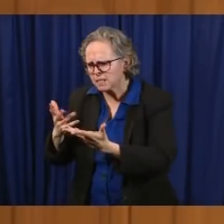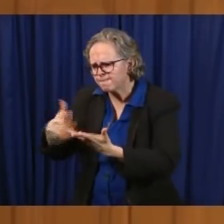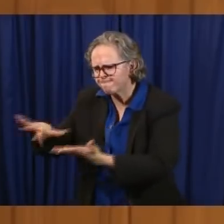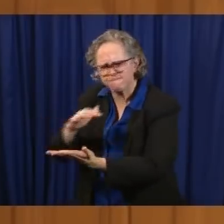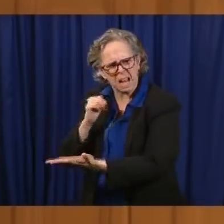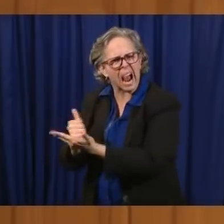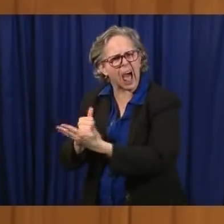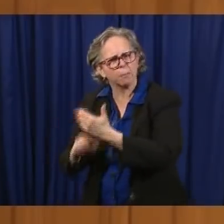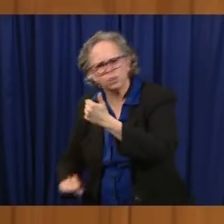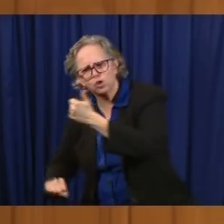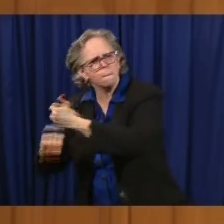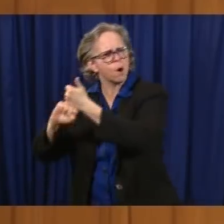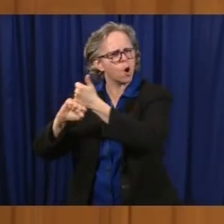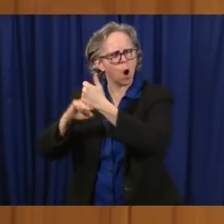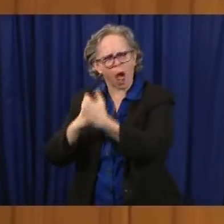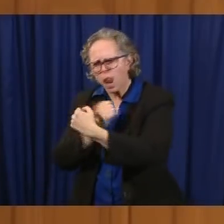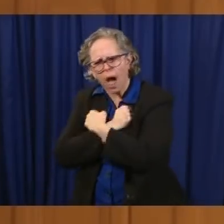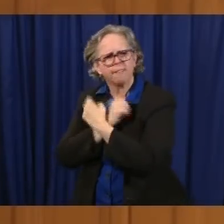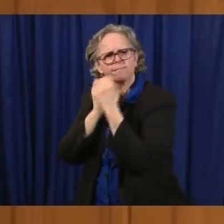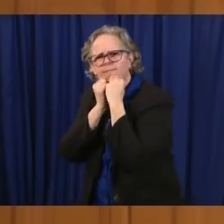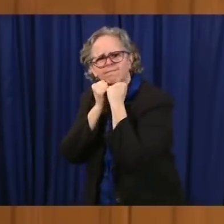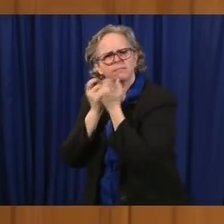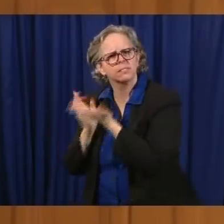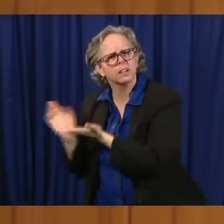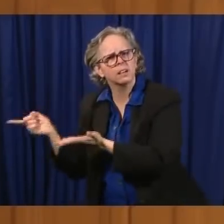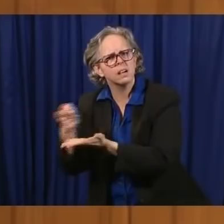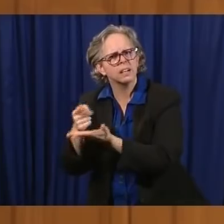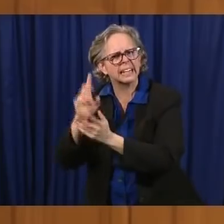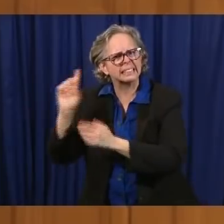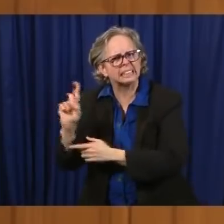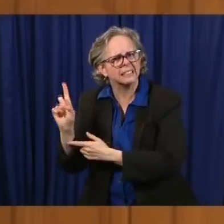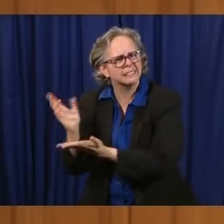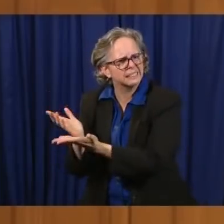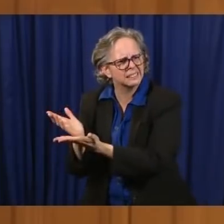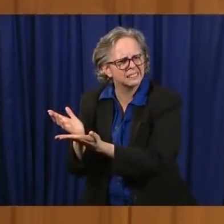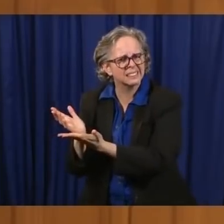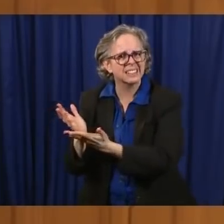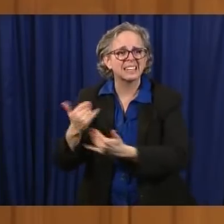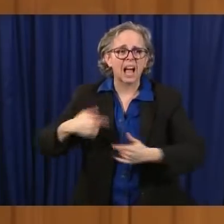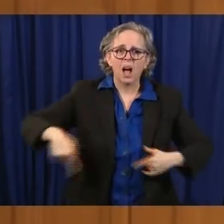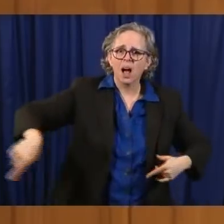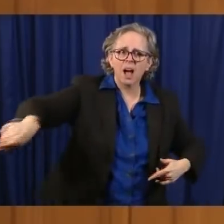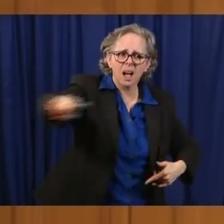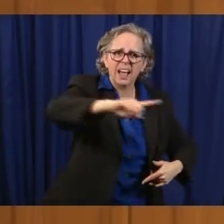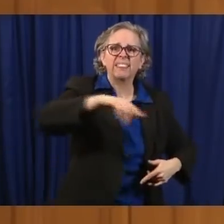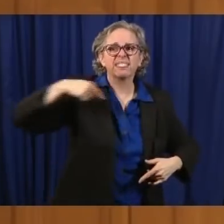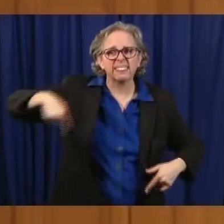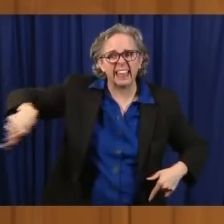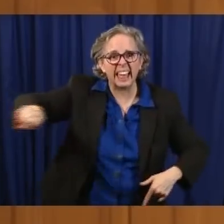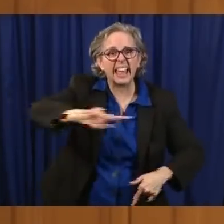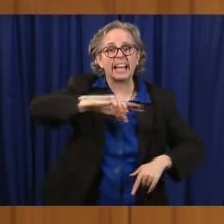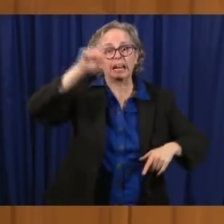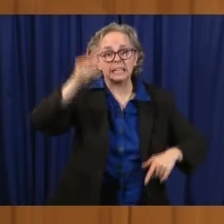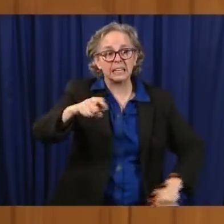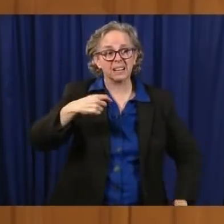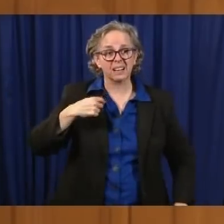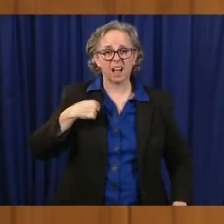CREATE FIVE EACH DAY, JUST LIKE THE DIRECTOR SAID, WE WANT TO REACH OUT TO THESE FACILITIES,